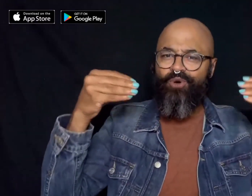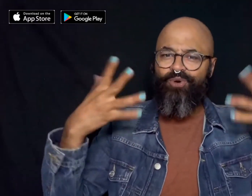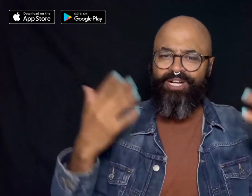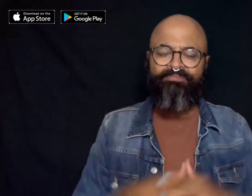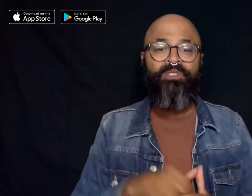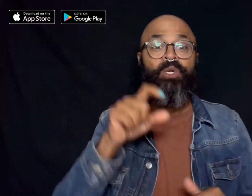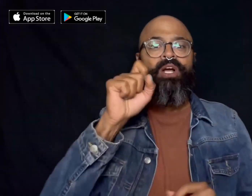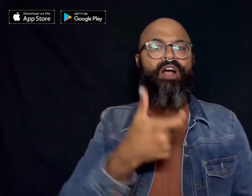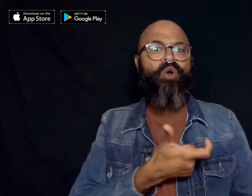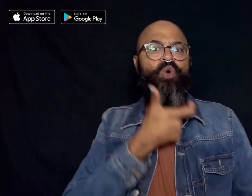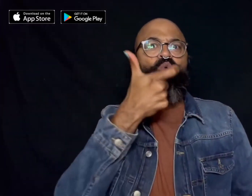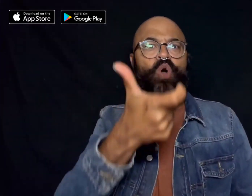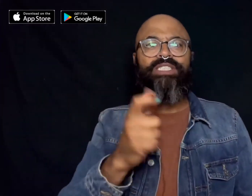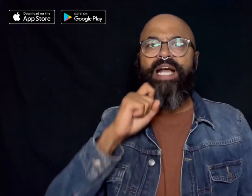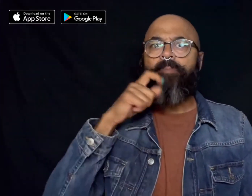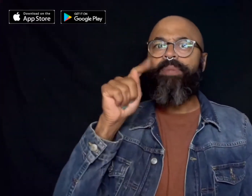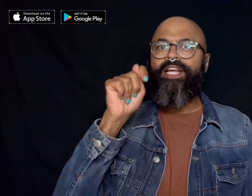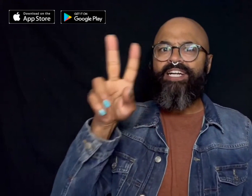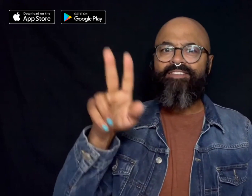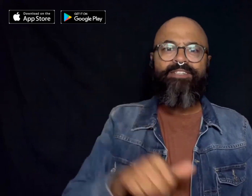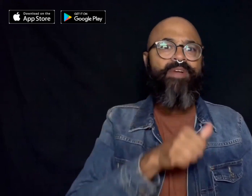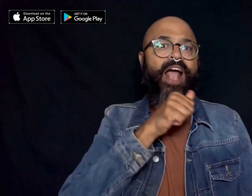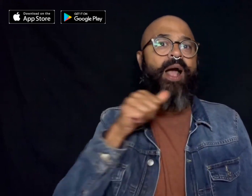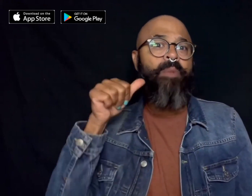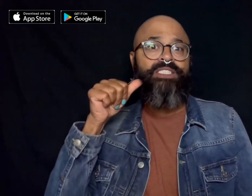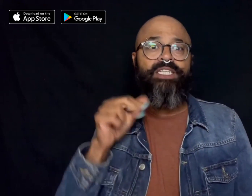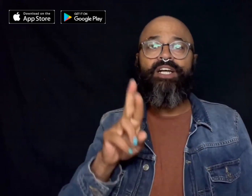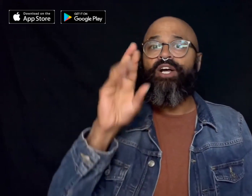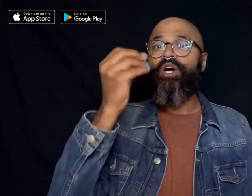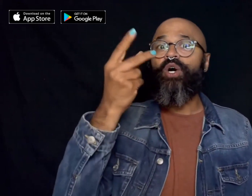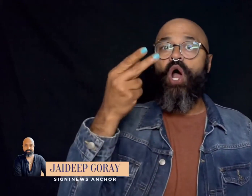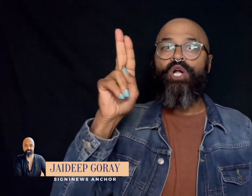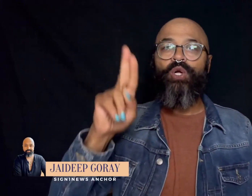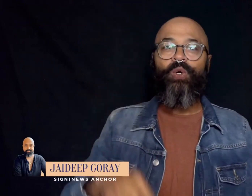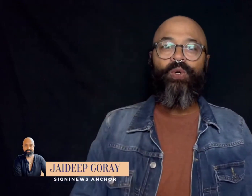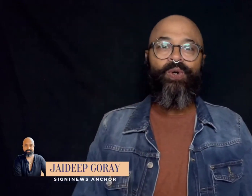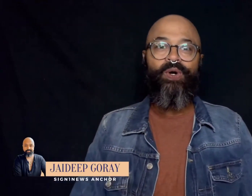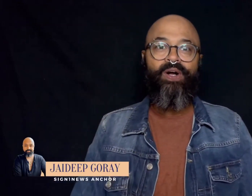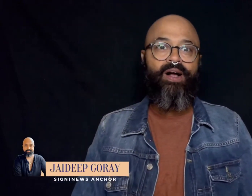Play Store on your smartphone, and you can also watch on Apple tv, Amazon and Roku.